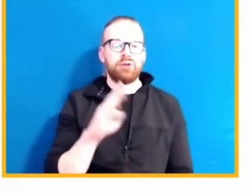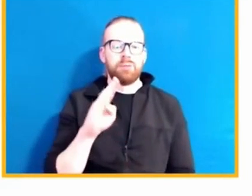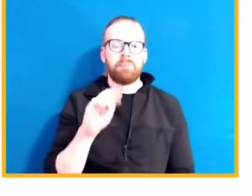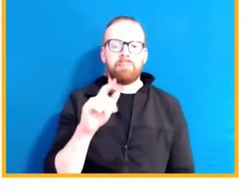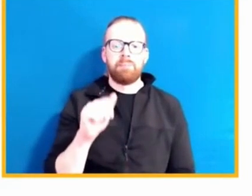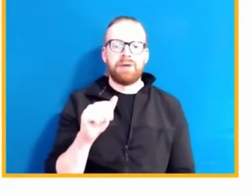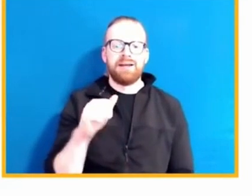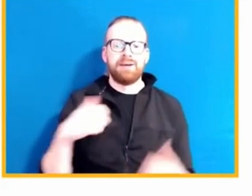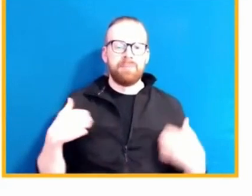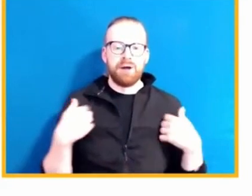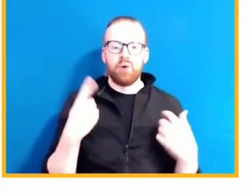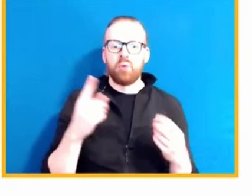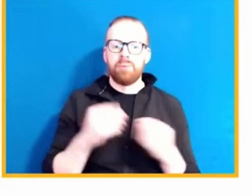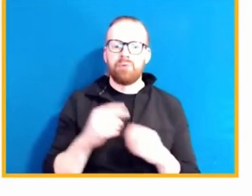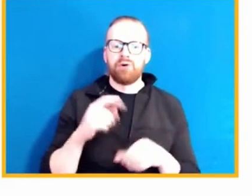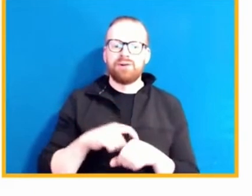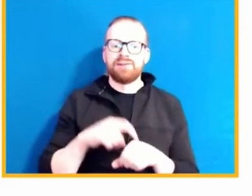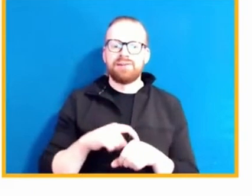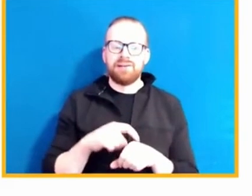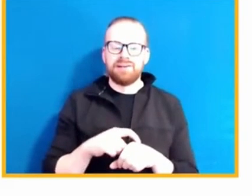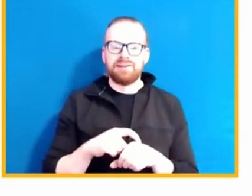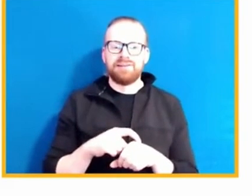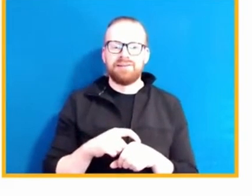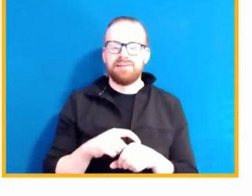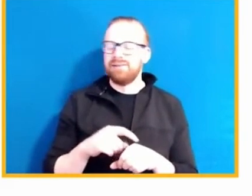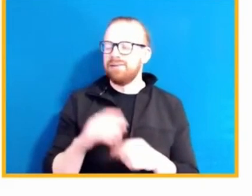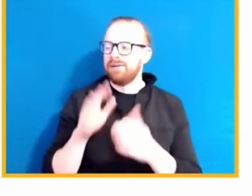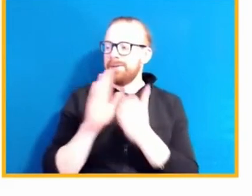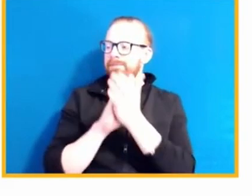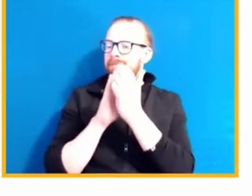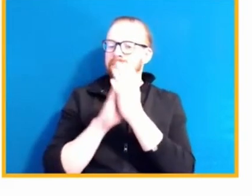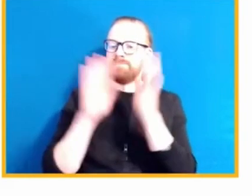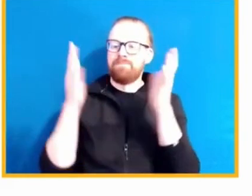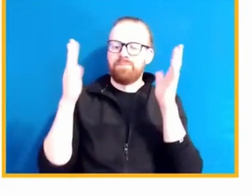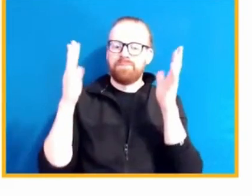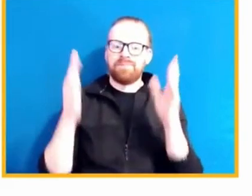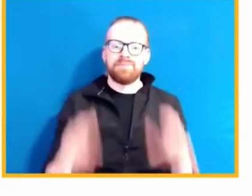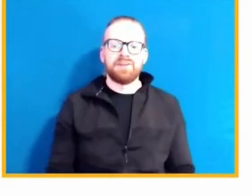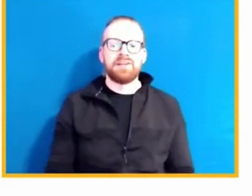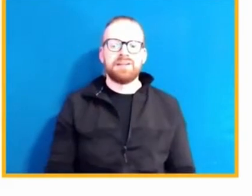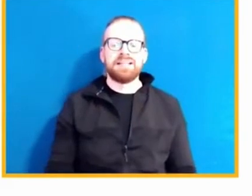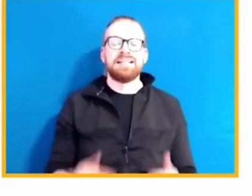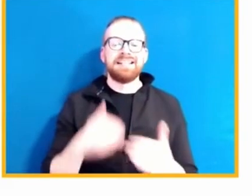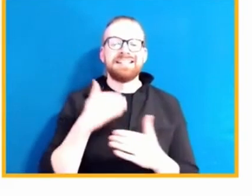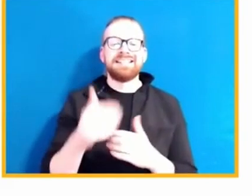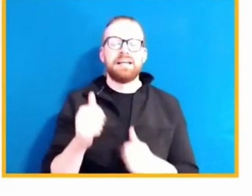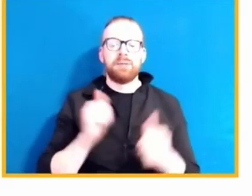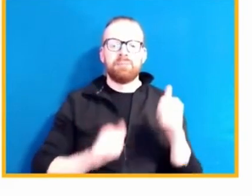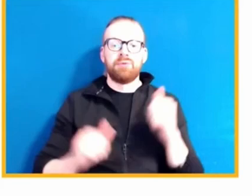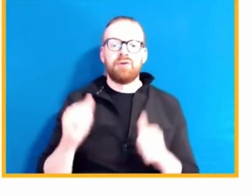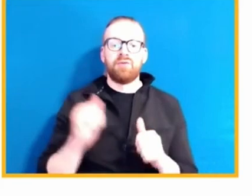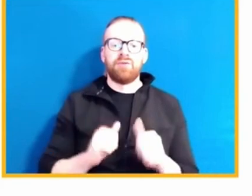everybody again, one more time for Hallow the Hellhound! Now our next performer is bringing us back